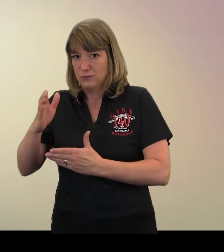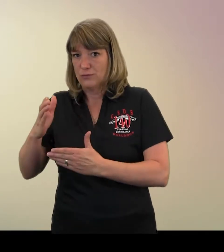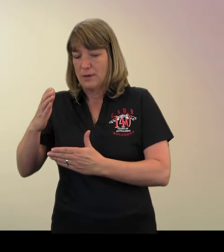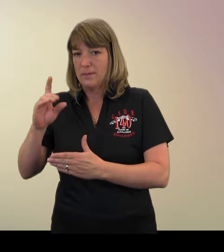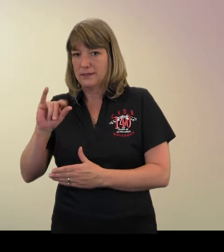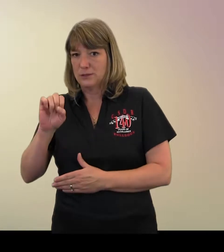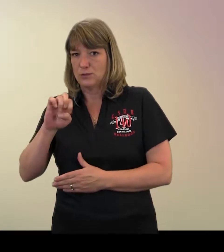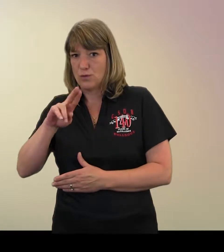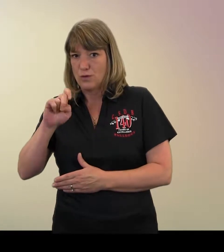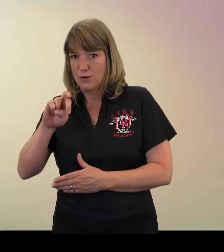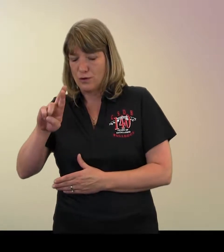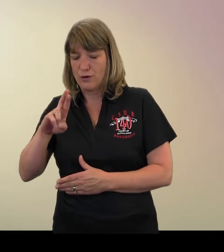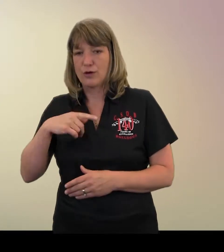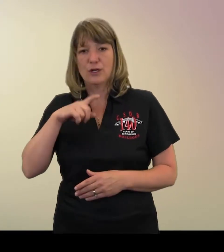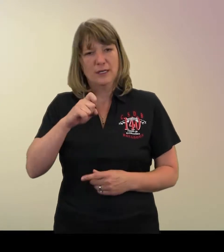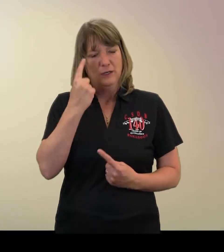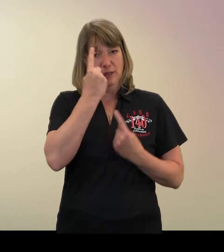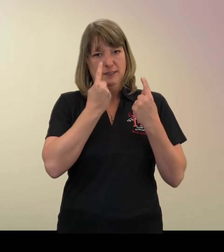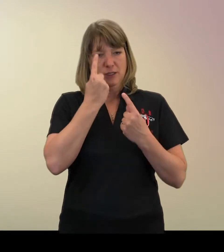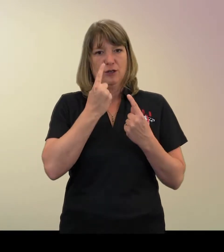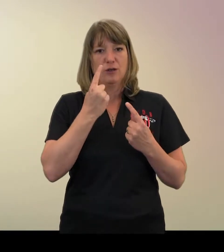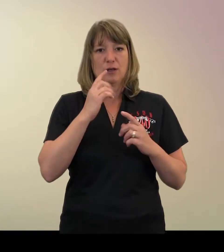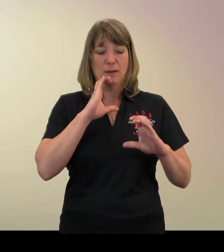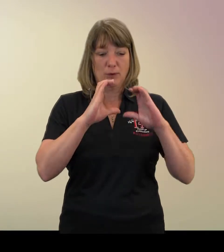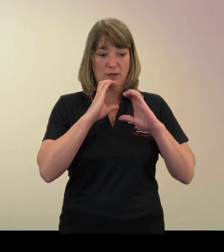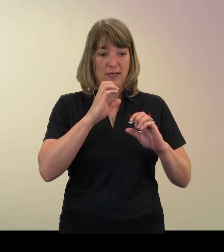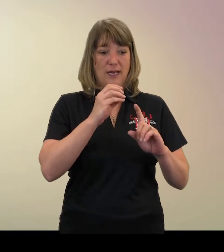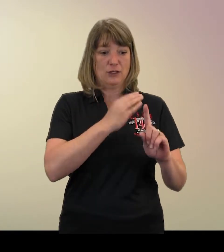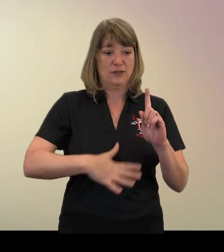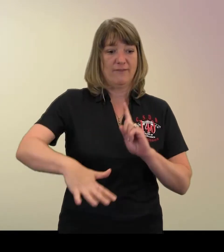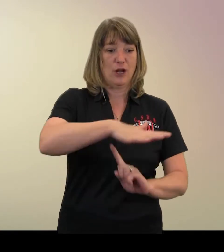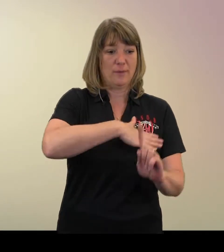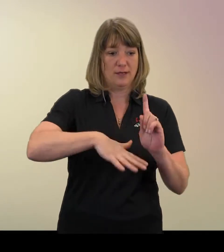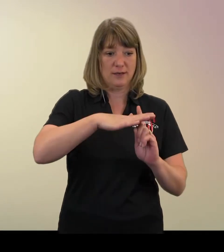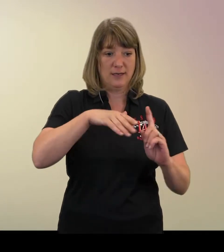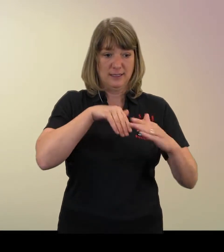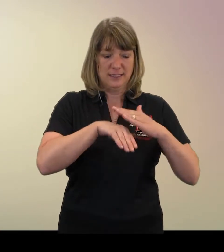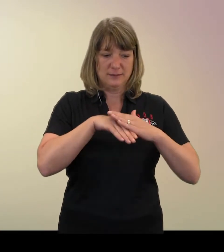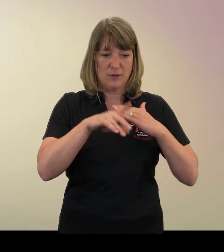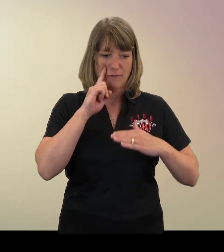We want to make sure that we're considering whether the communication environment is accessible